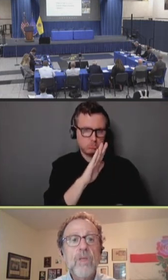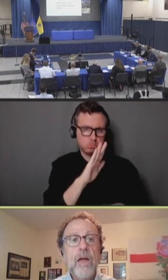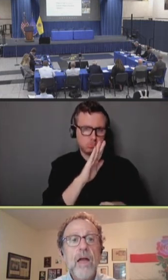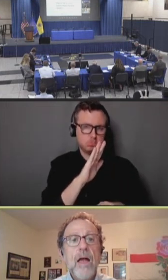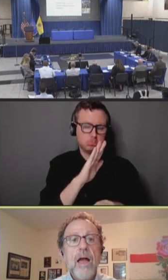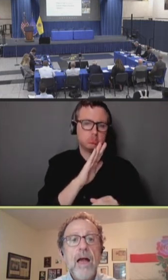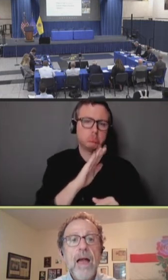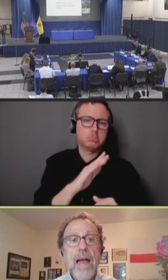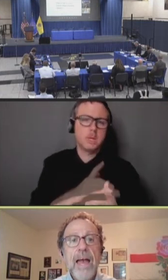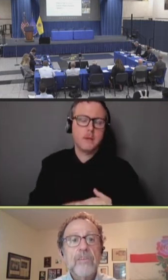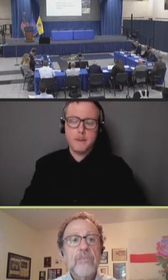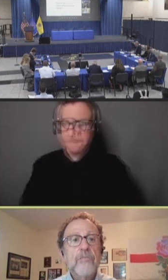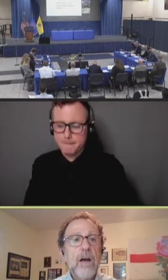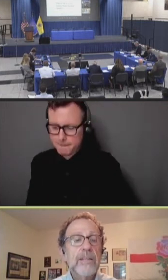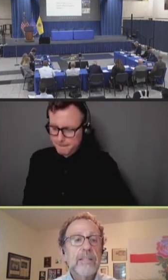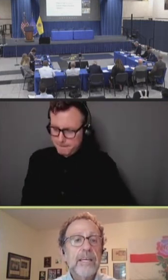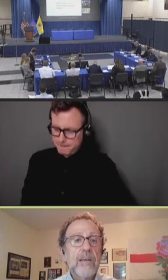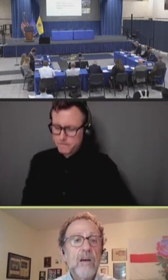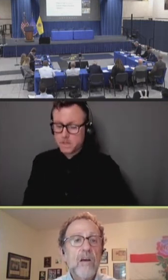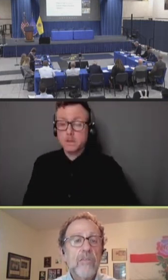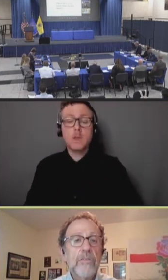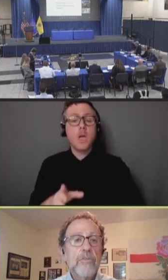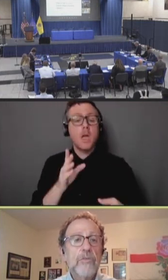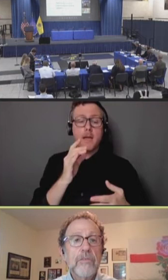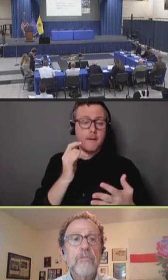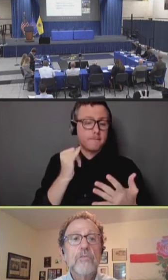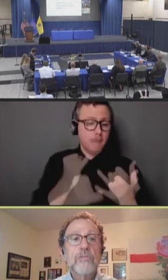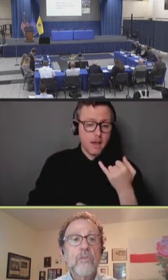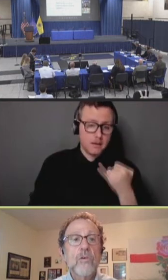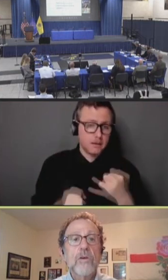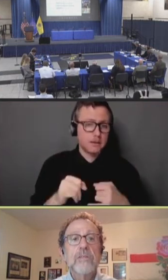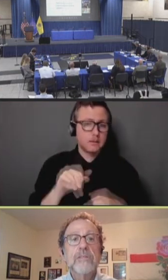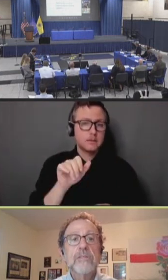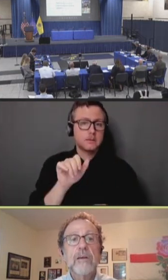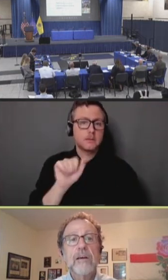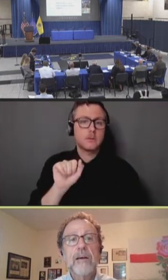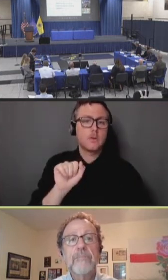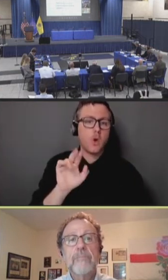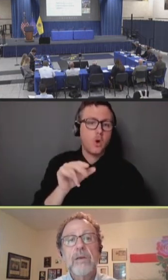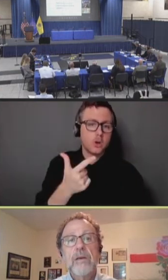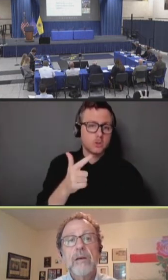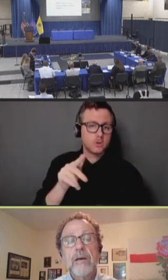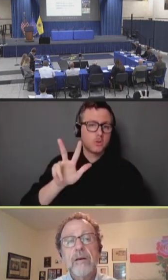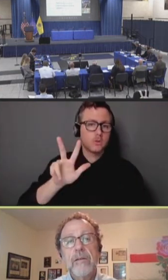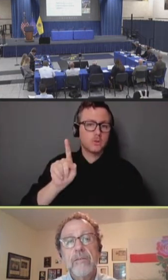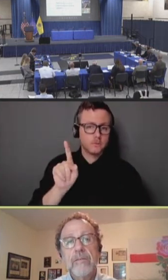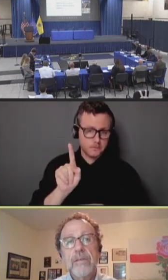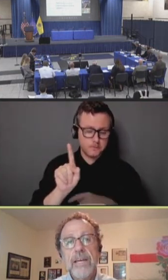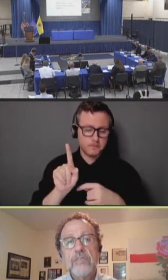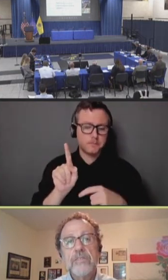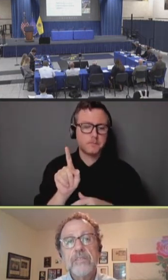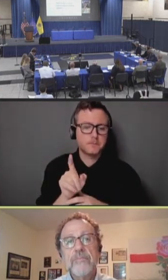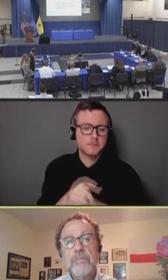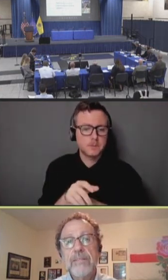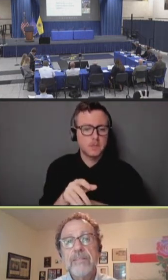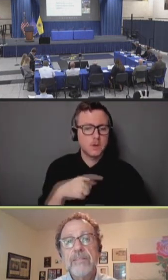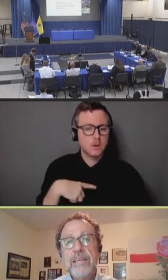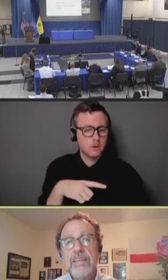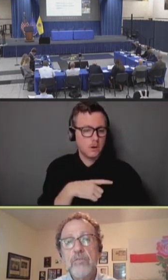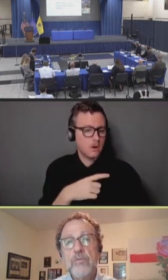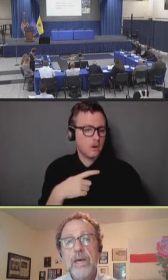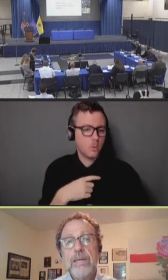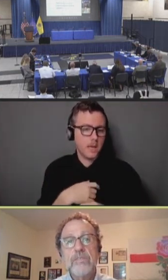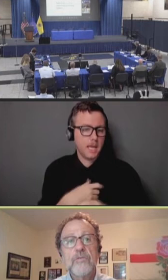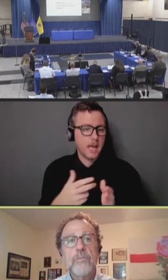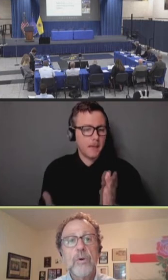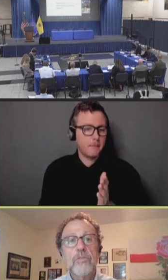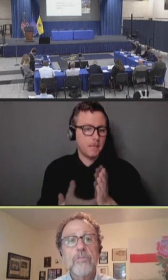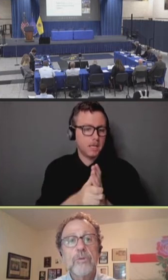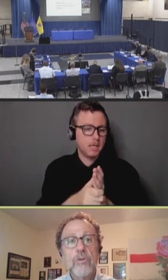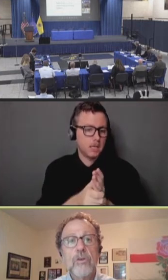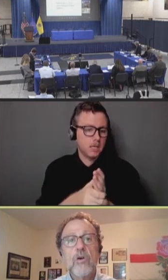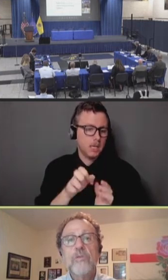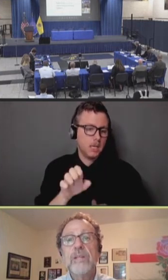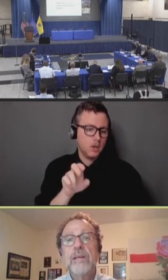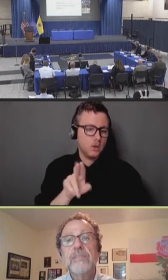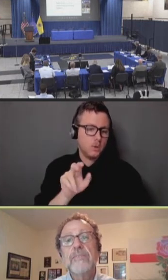And finally, on the 31st of August, the agency amended the EUA's for both the Moderna COVID-19